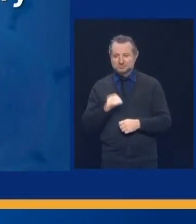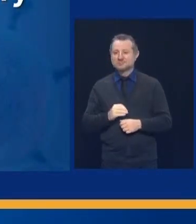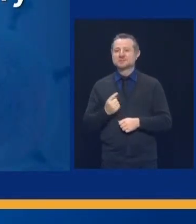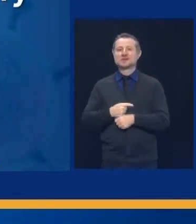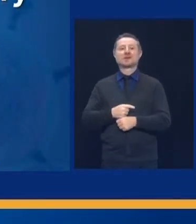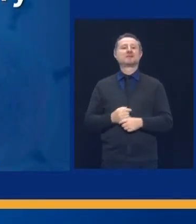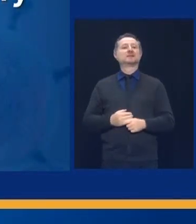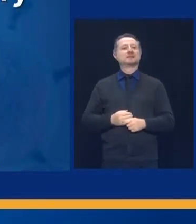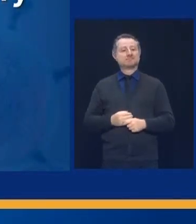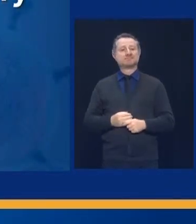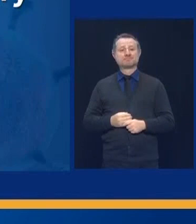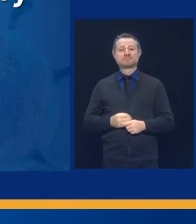OKAY.